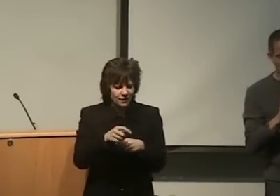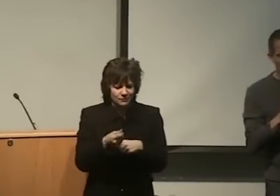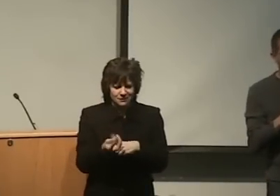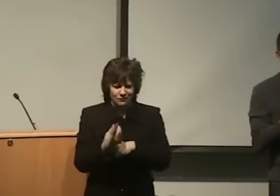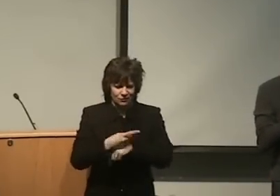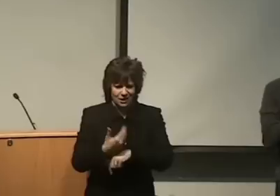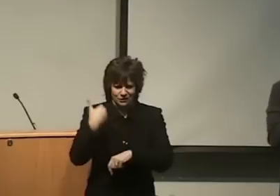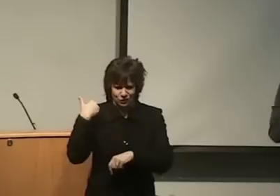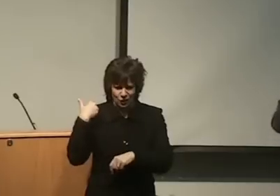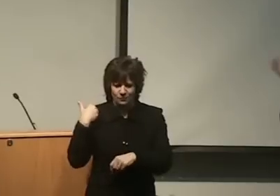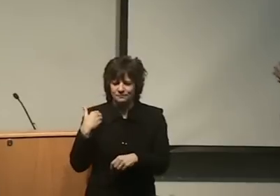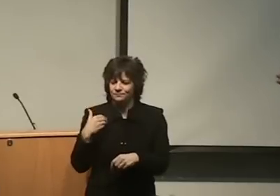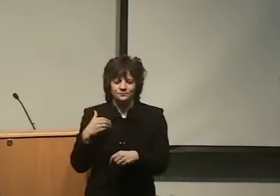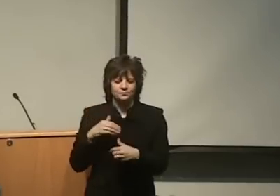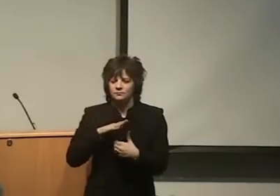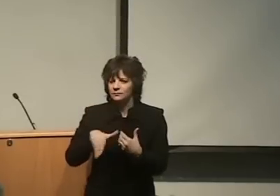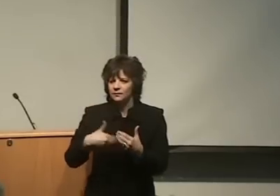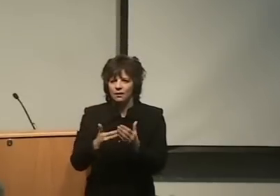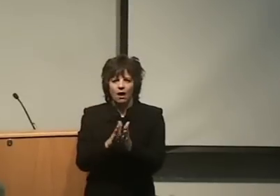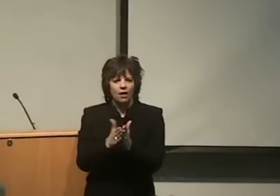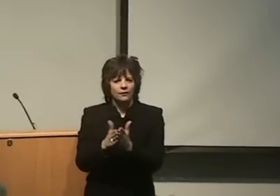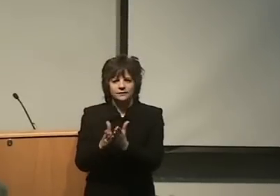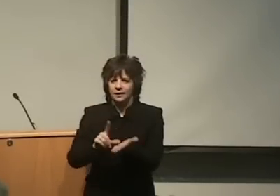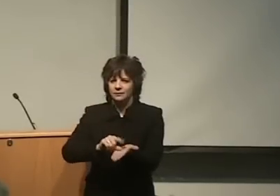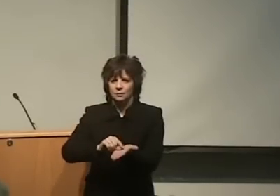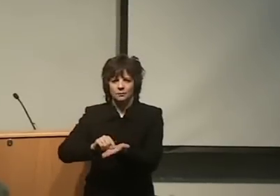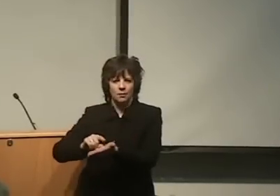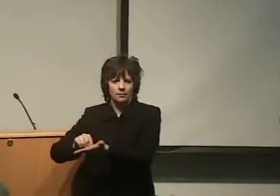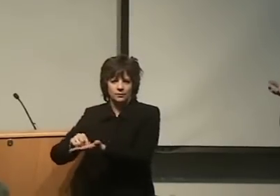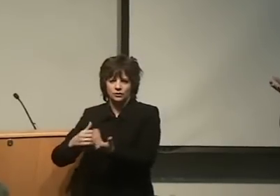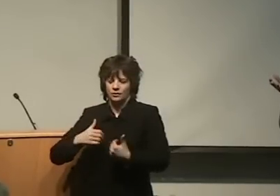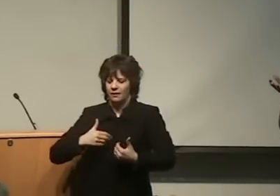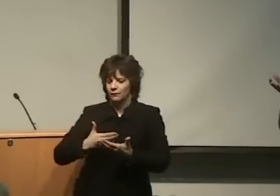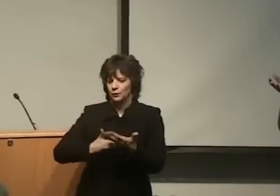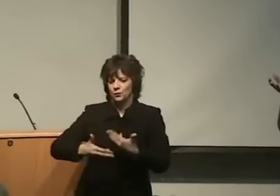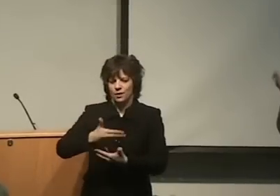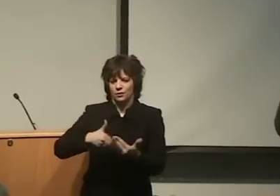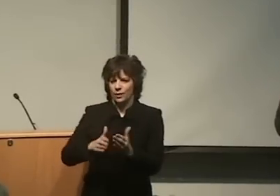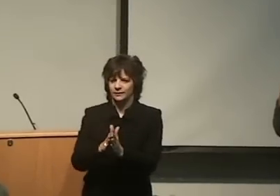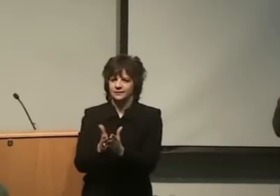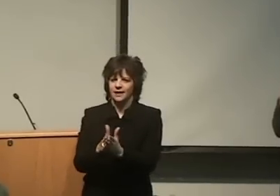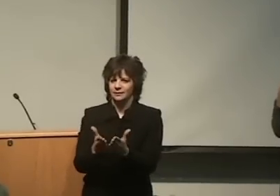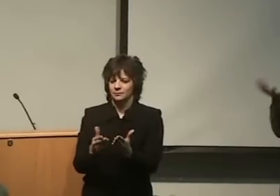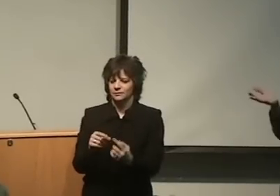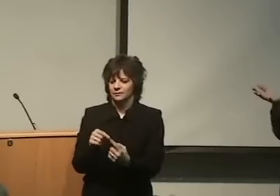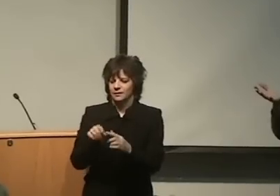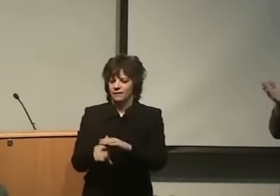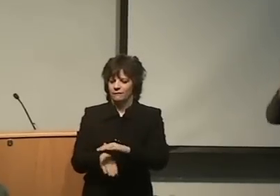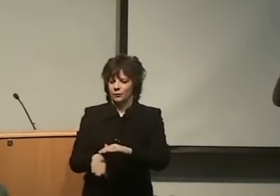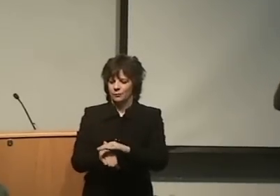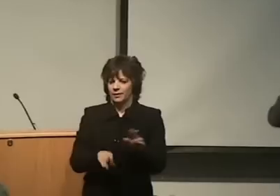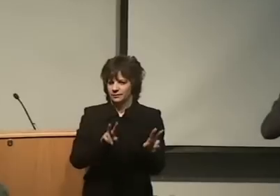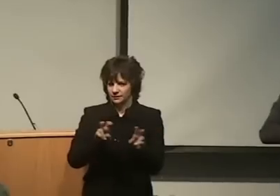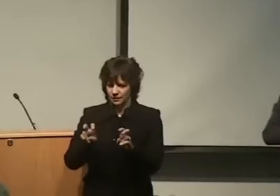But all the textbook publishers now have these new interactive textbooks, especially for kind of basis subjects like chemistry